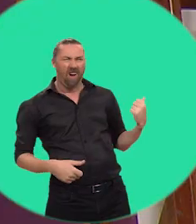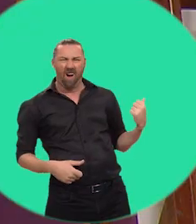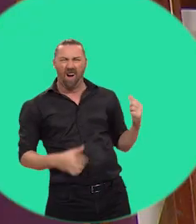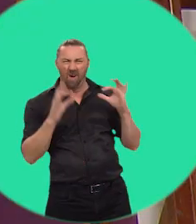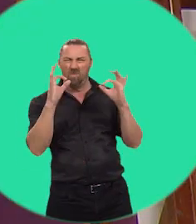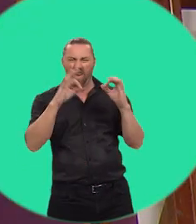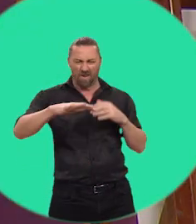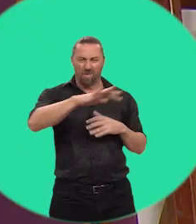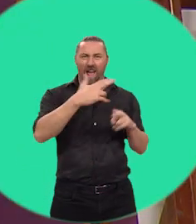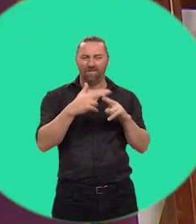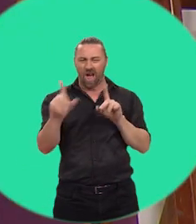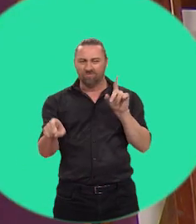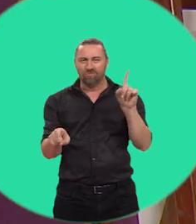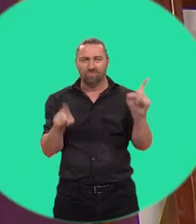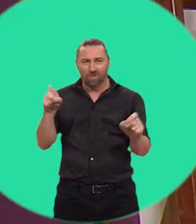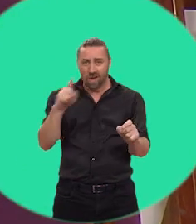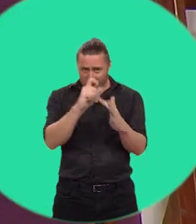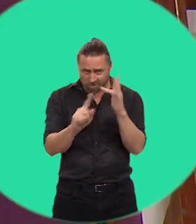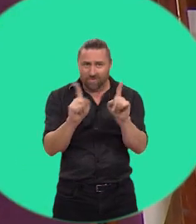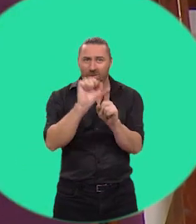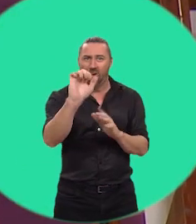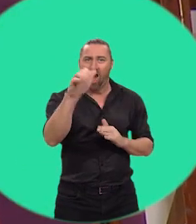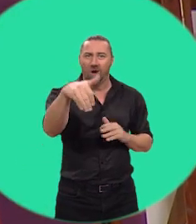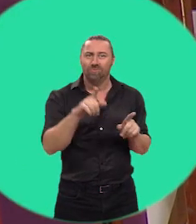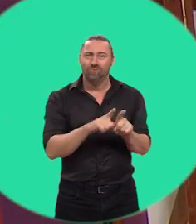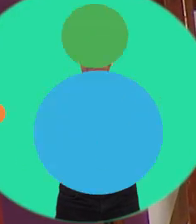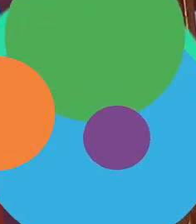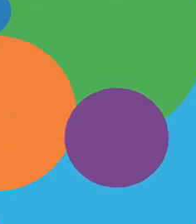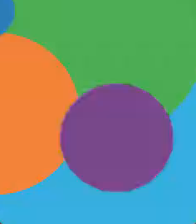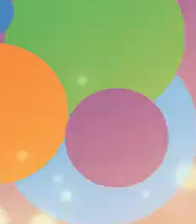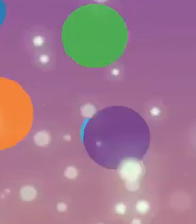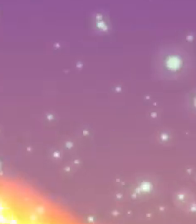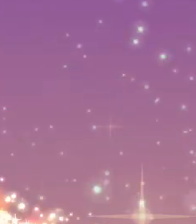we've made the perfect place for an octopus. And you can do the same at home too. (bells chiming)